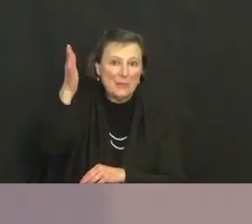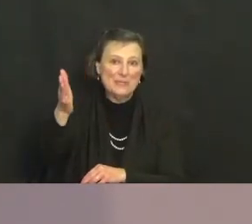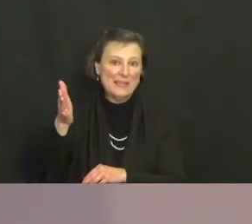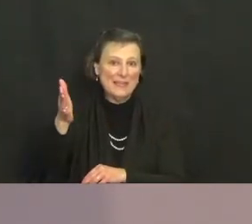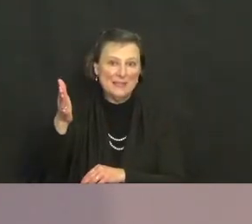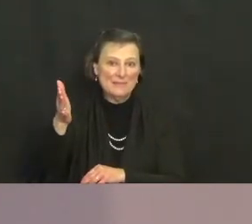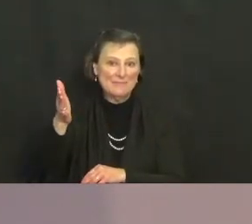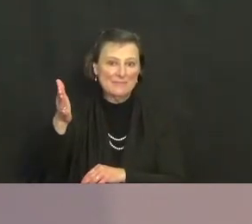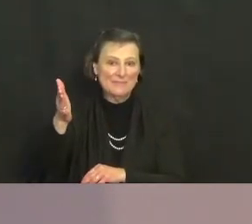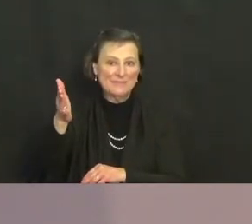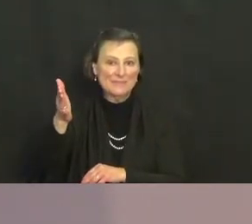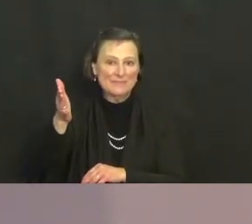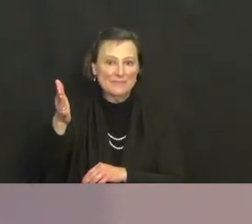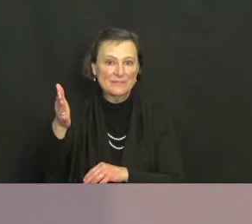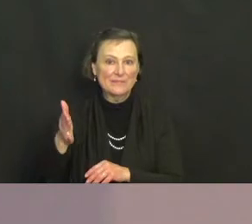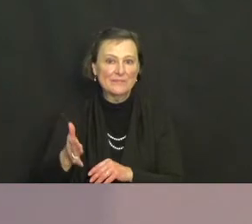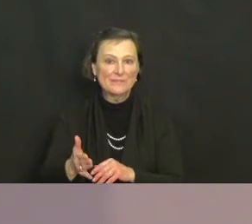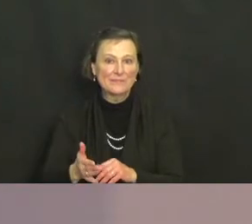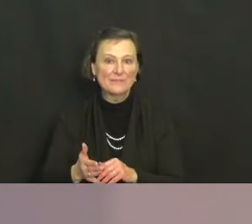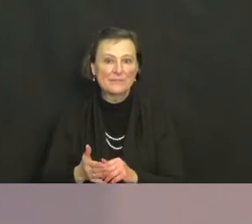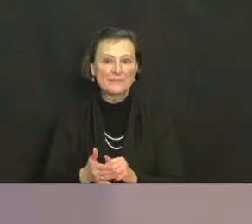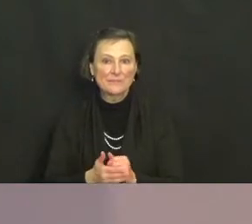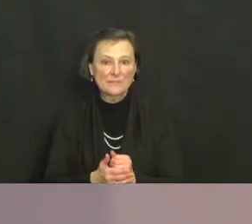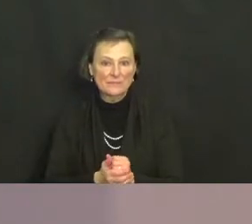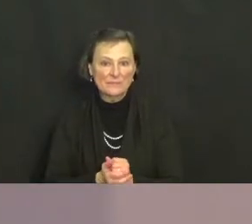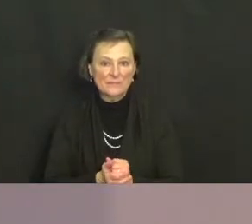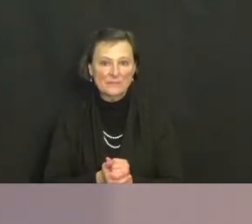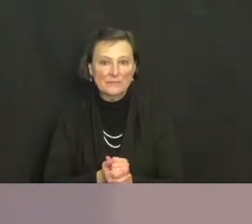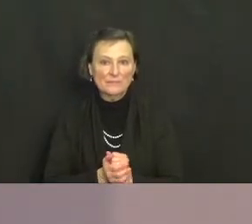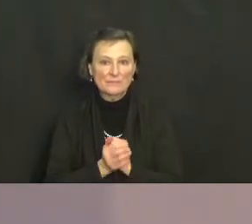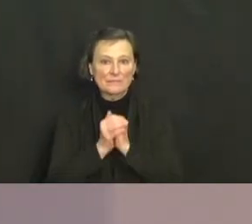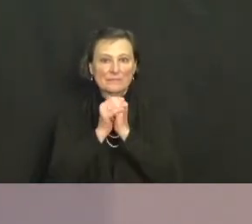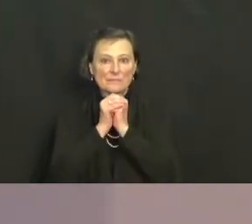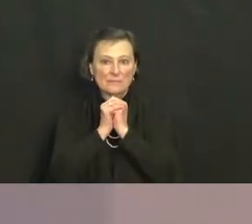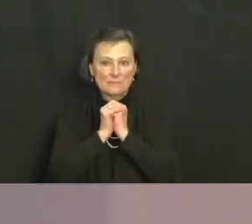Someday.